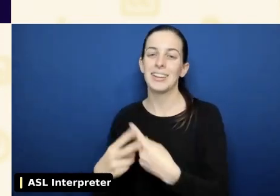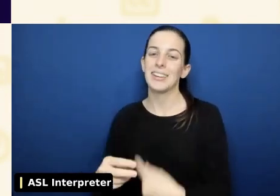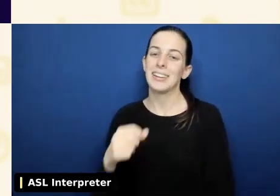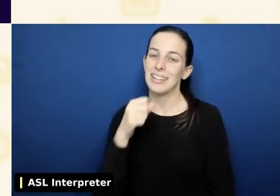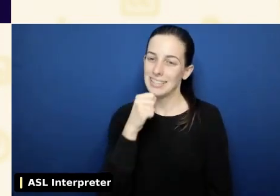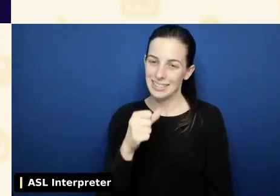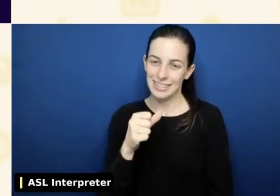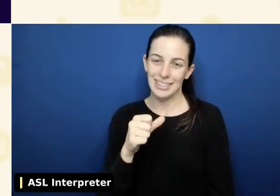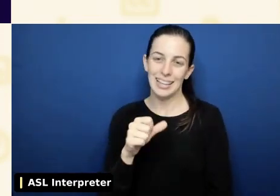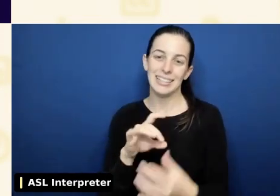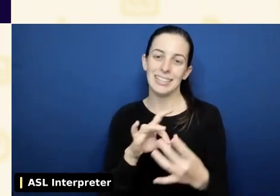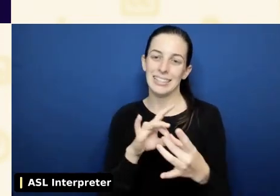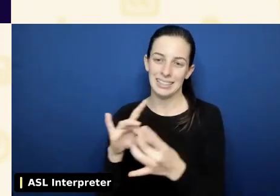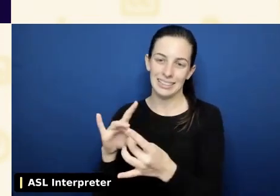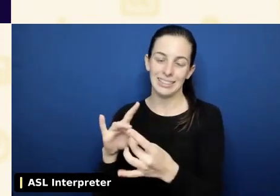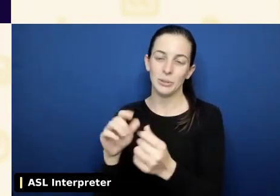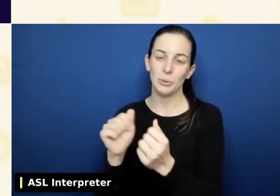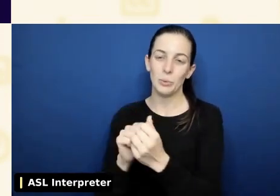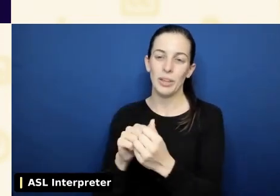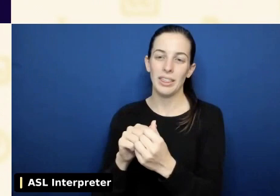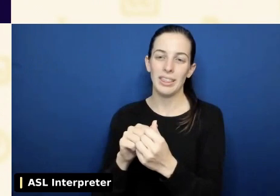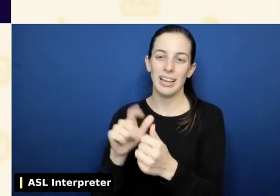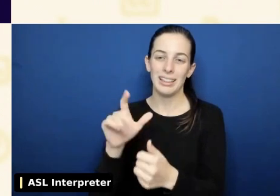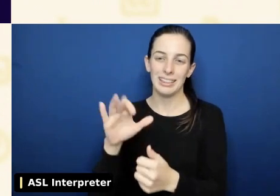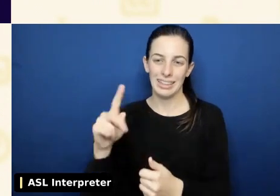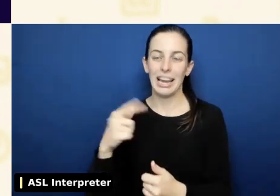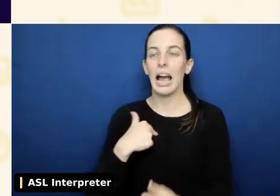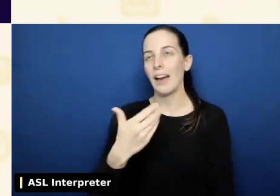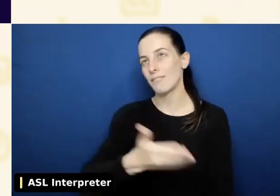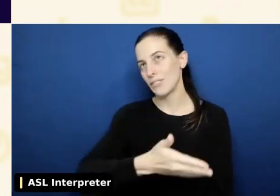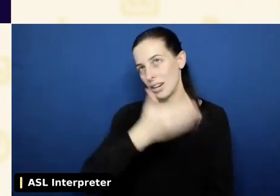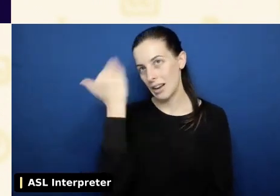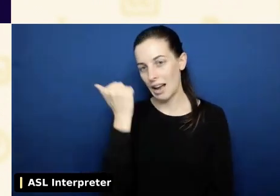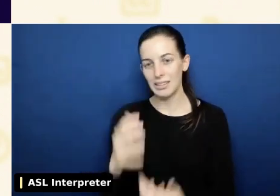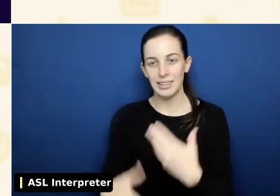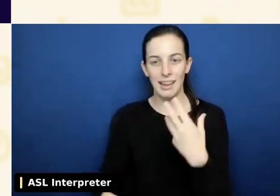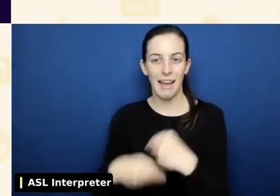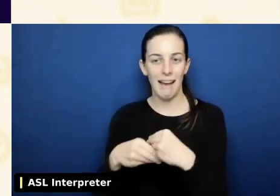So that's something where I forgot to put in the link where See Events figures it's supposed to go.